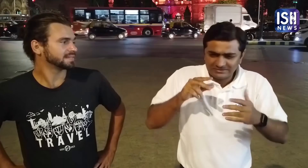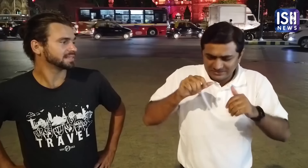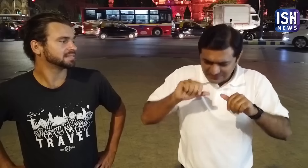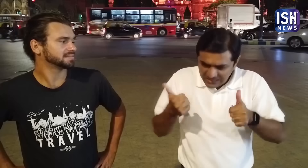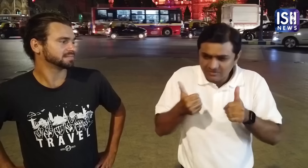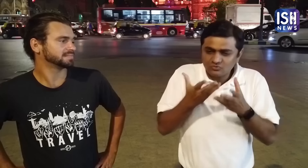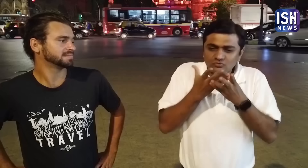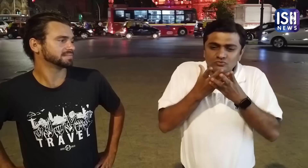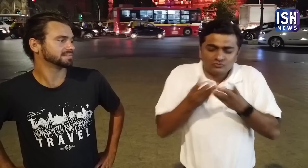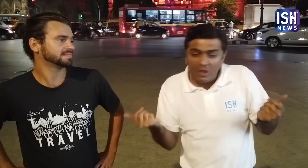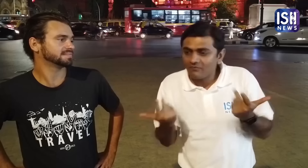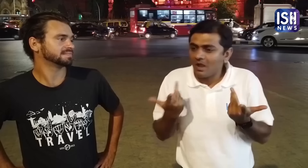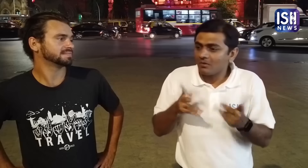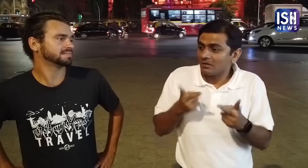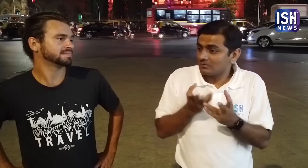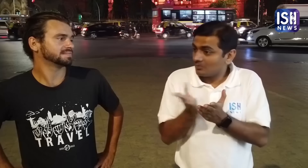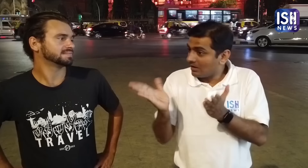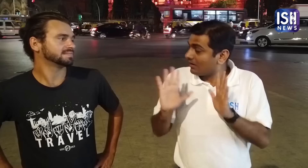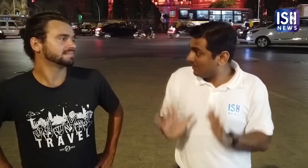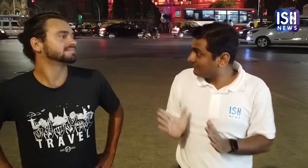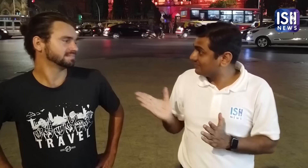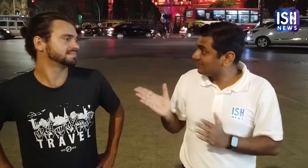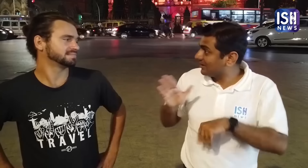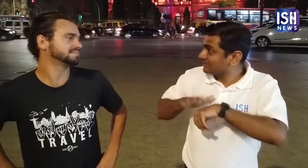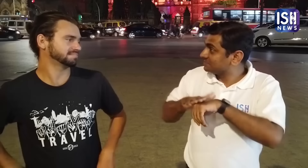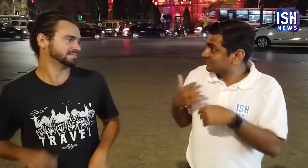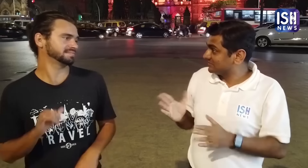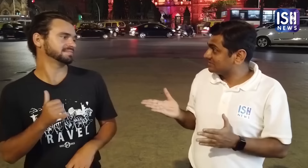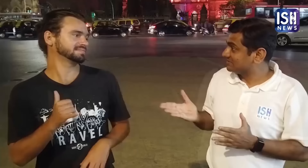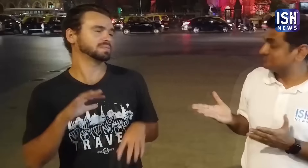and in what way have you solved them? Please share your experiences.